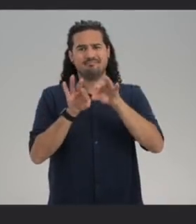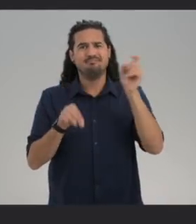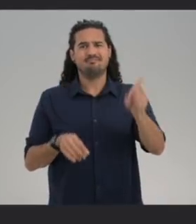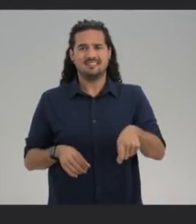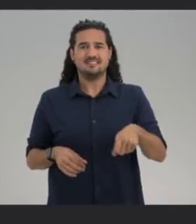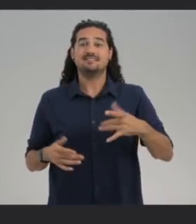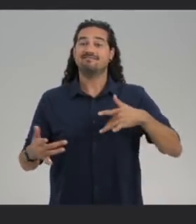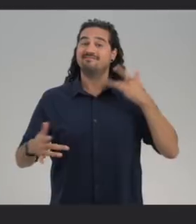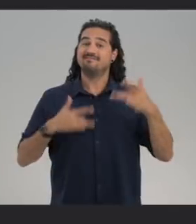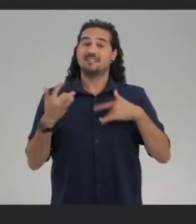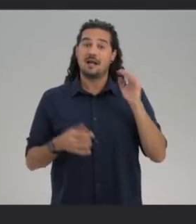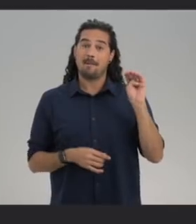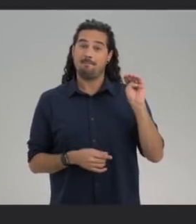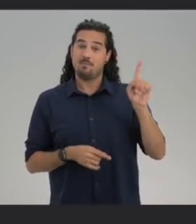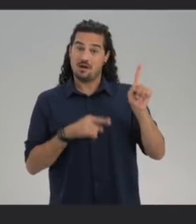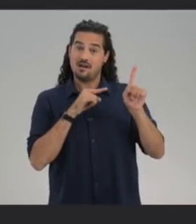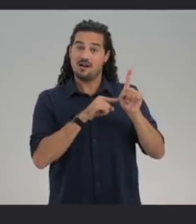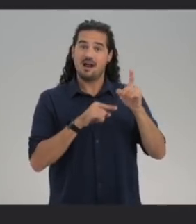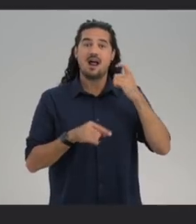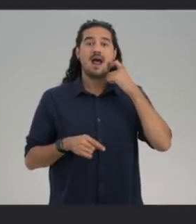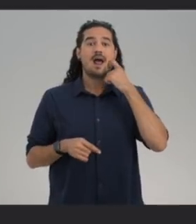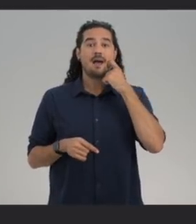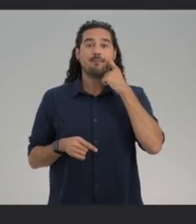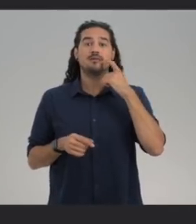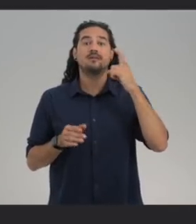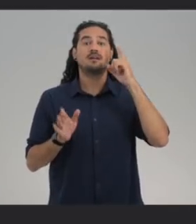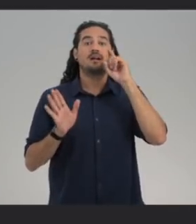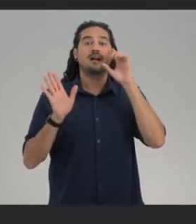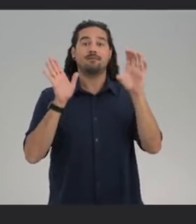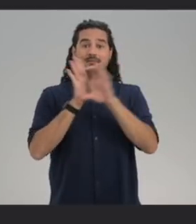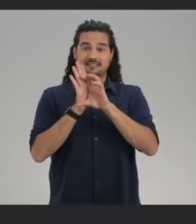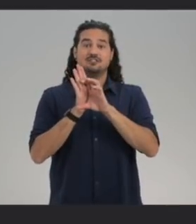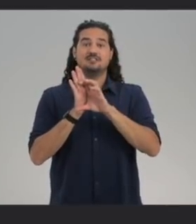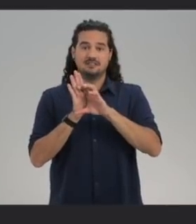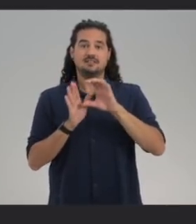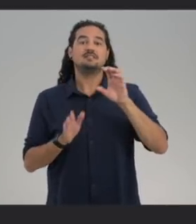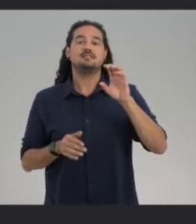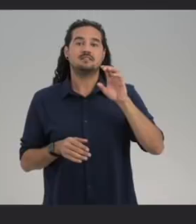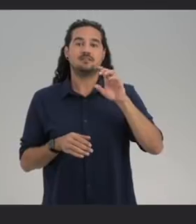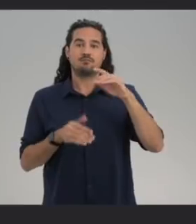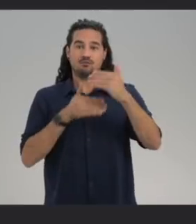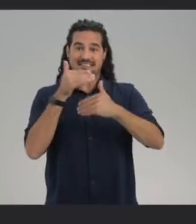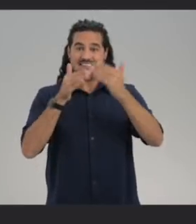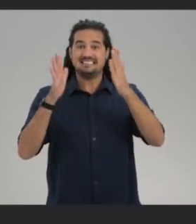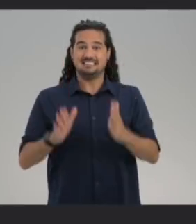So we're excited that with M1, Apple's latest Image Signal Processor comes to the Mac.